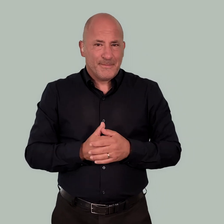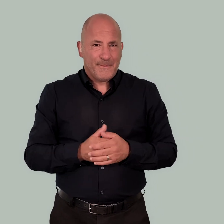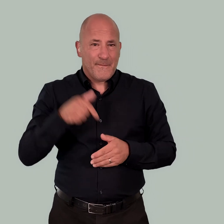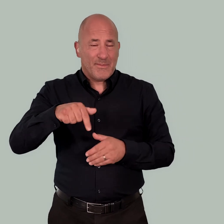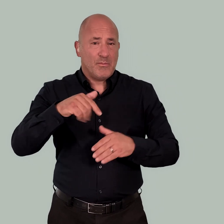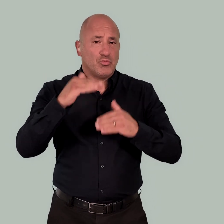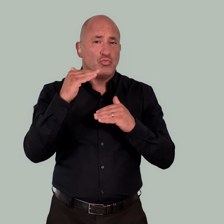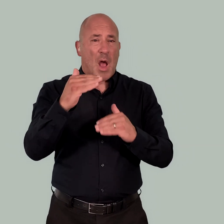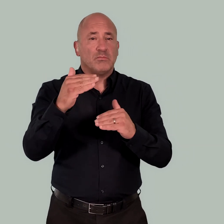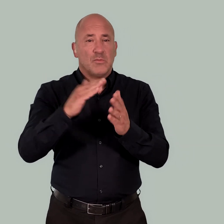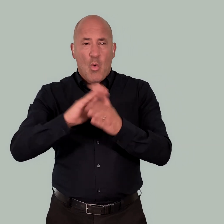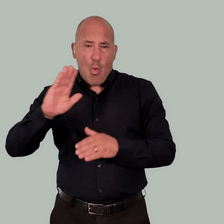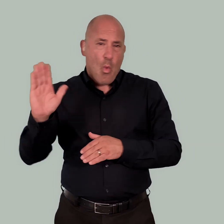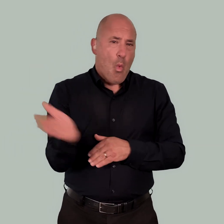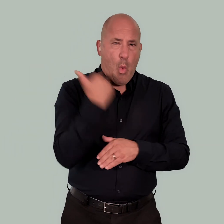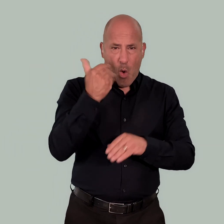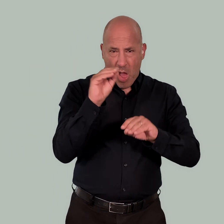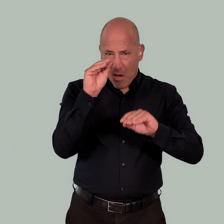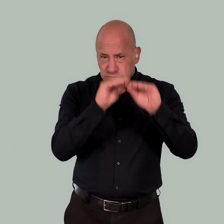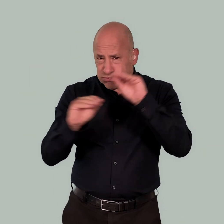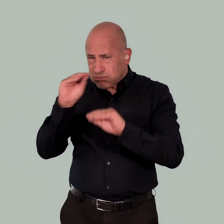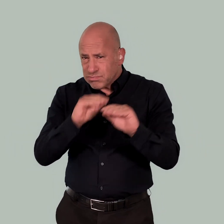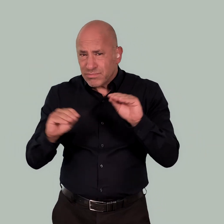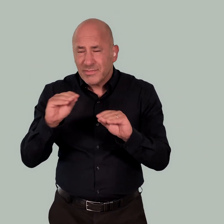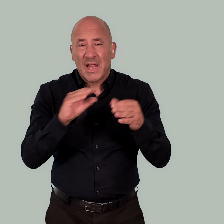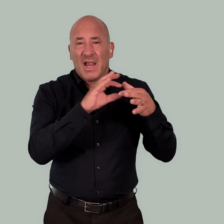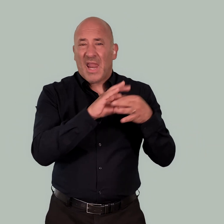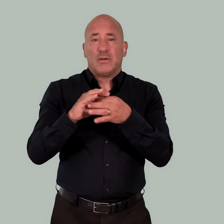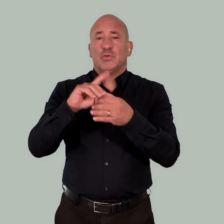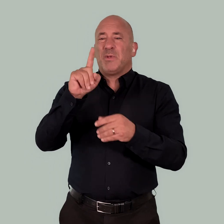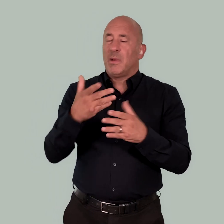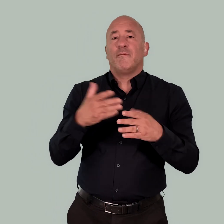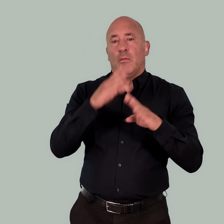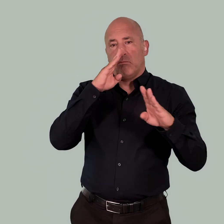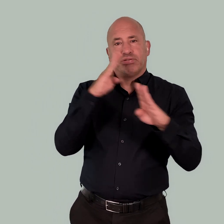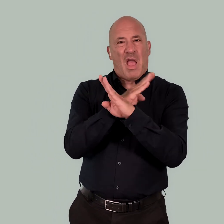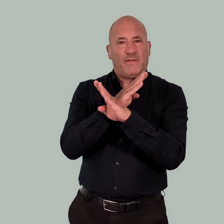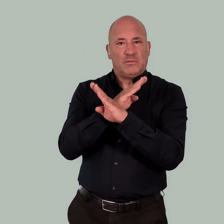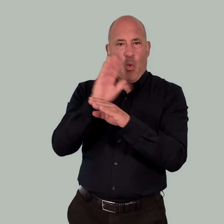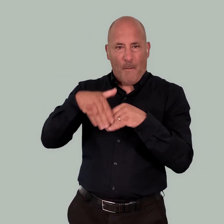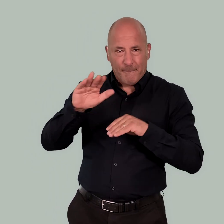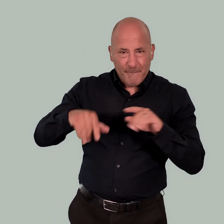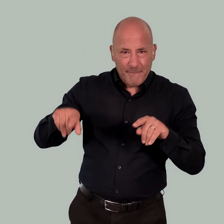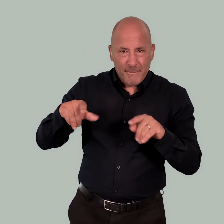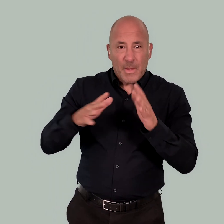All measures used in this chapter refer to the population living in private households,